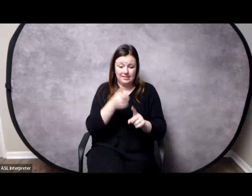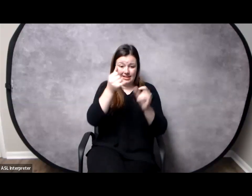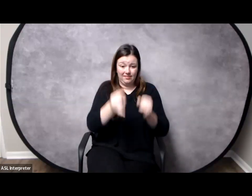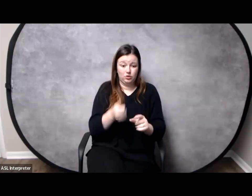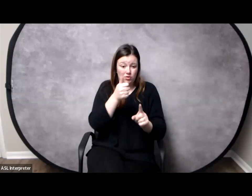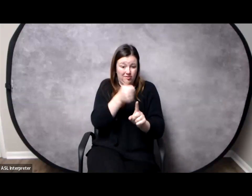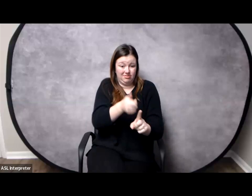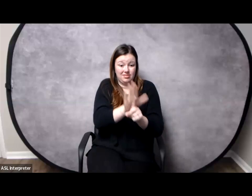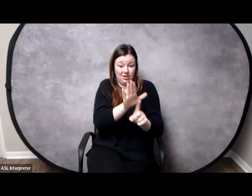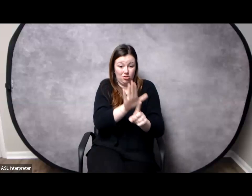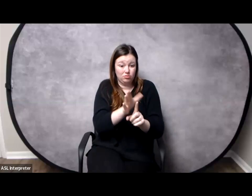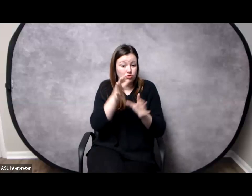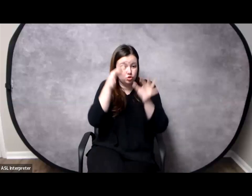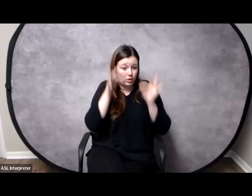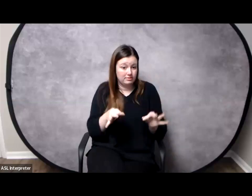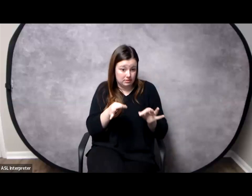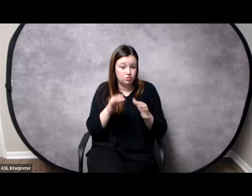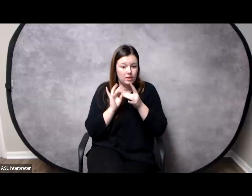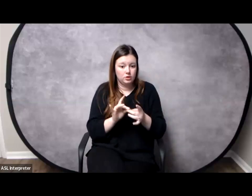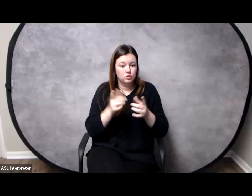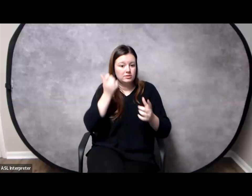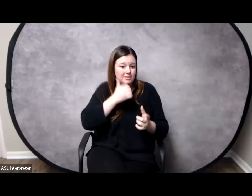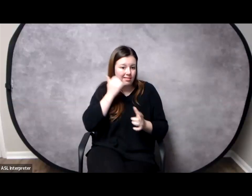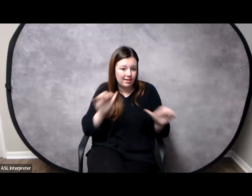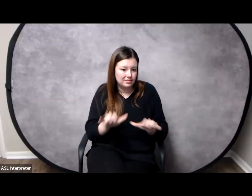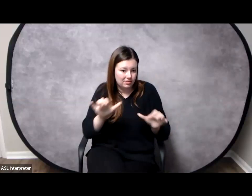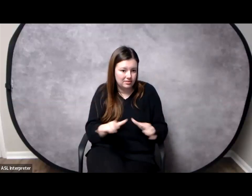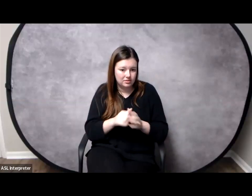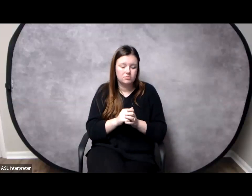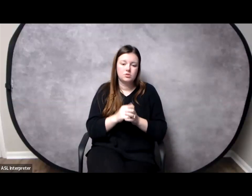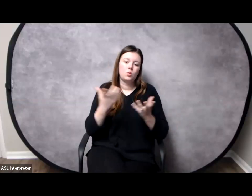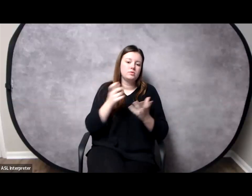So it's not only the physical structure of where a person is living and spending their